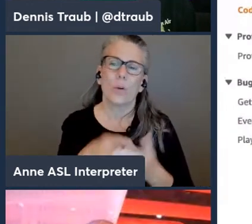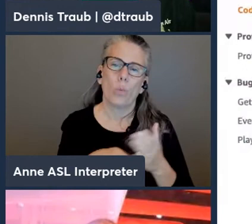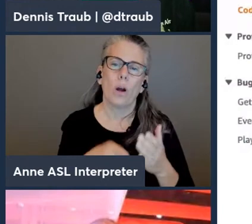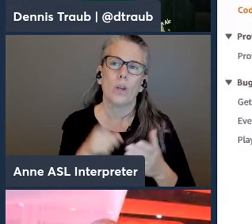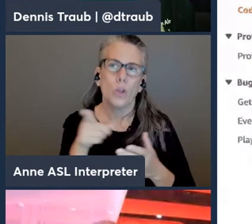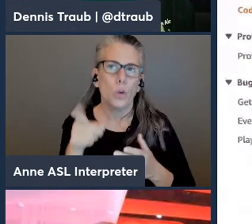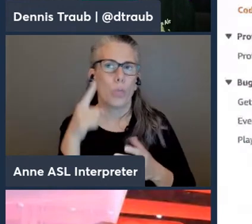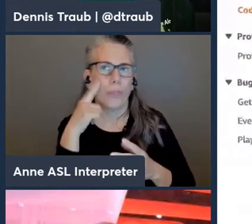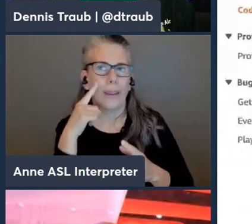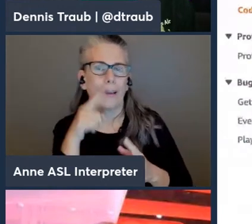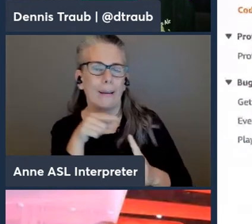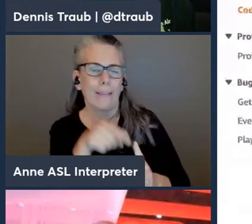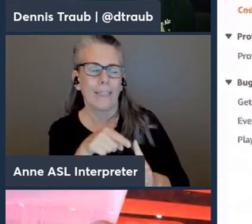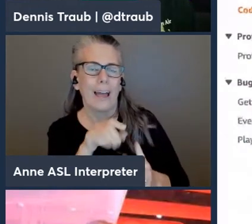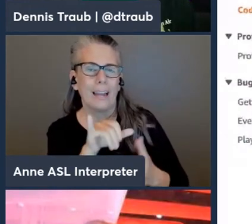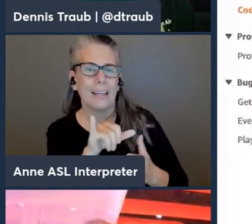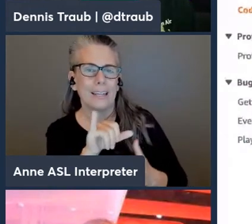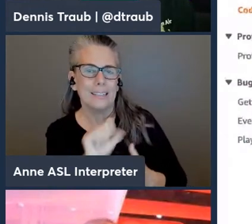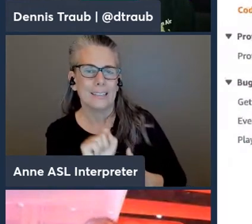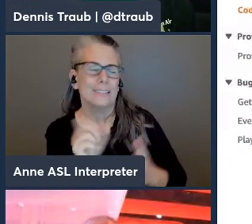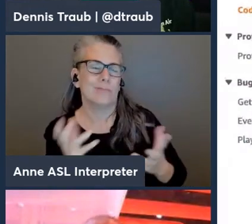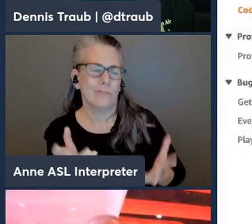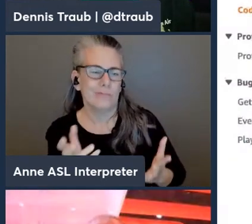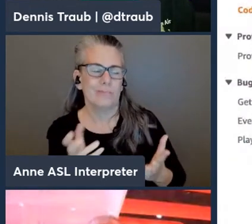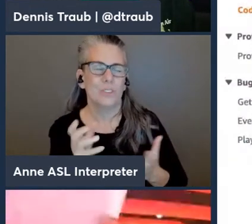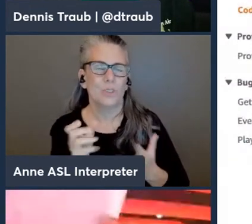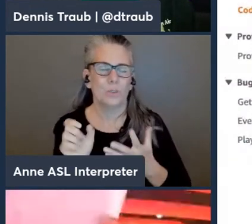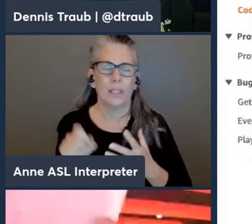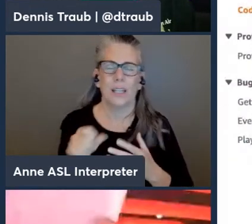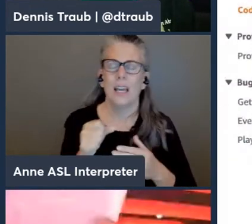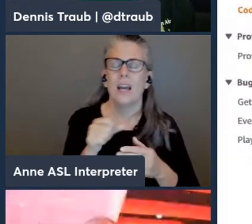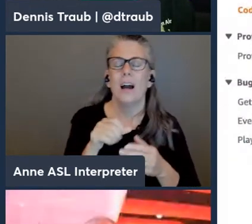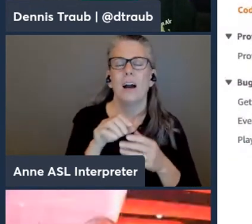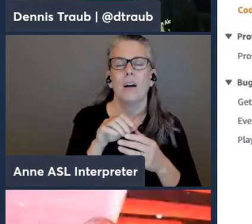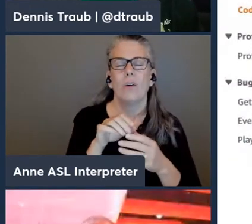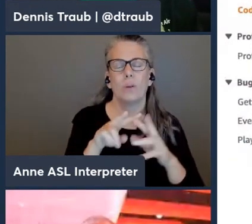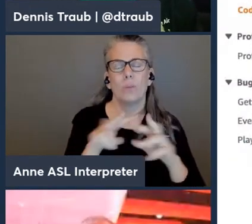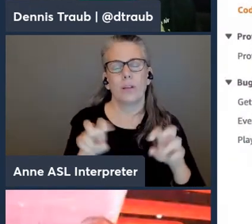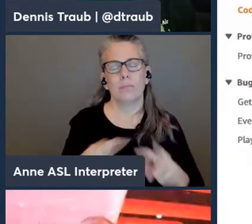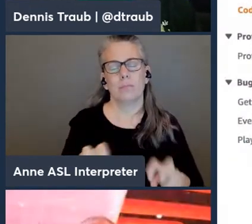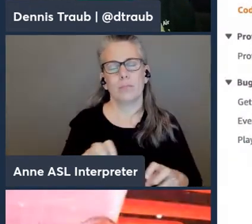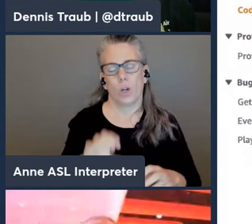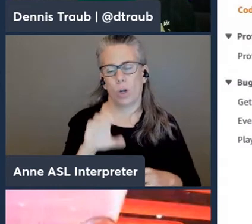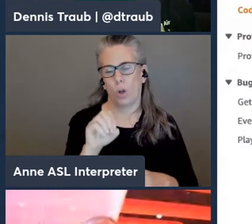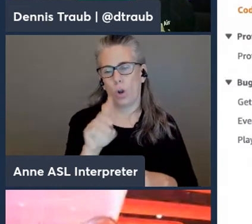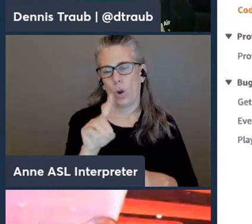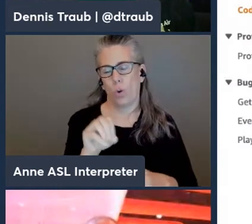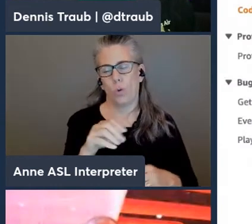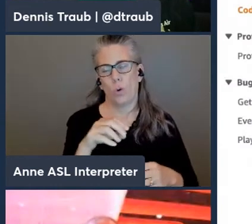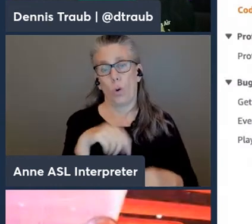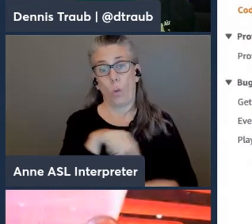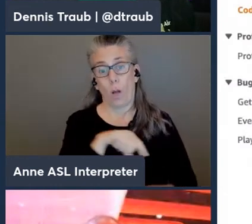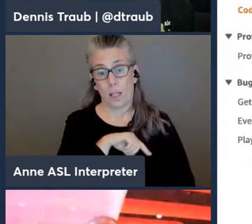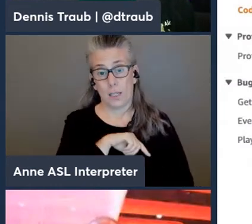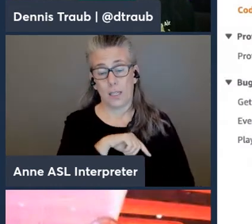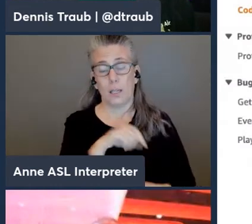There's definitely, once we get into some of the code quality, and other kinds of issues, there's more gray area.